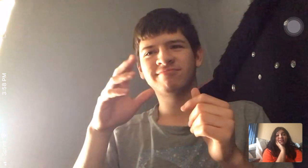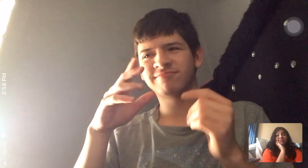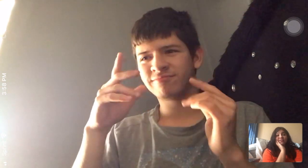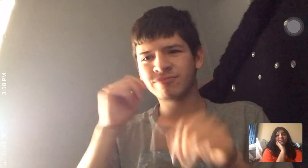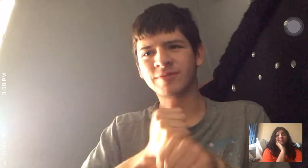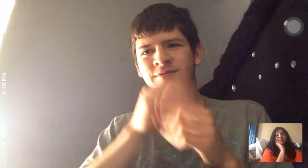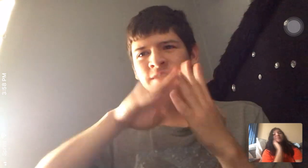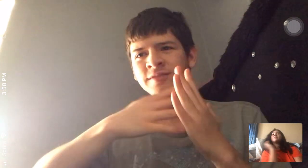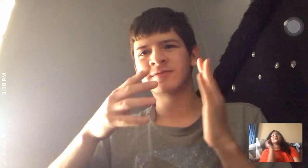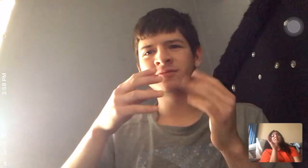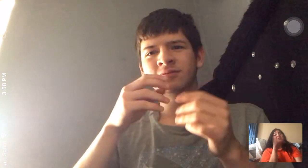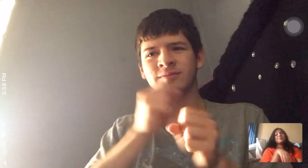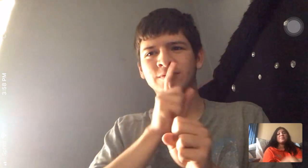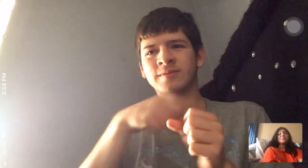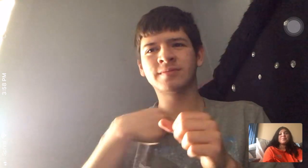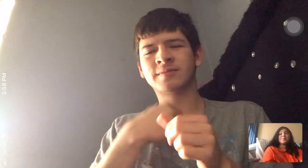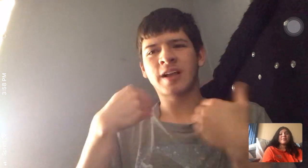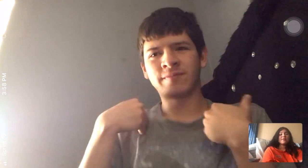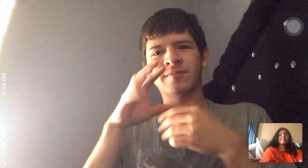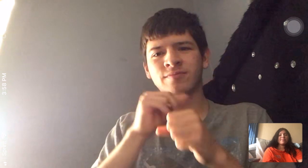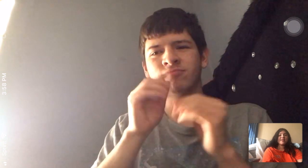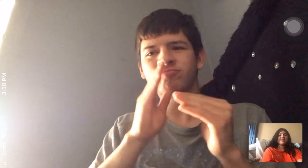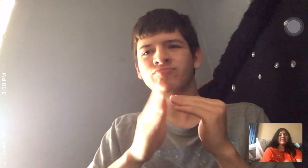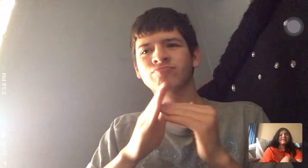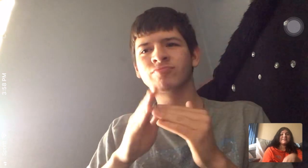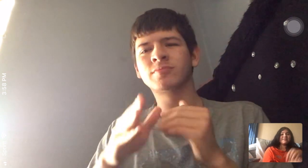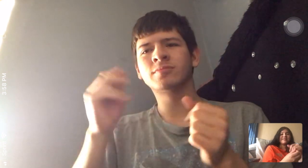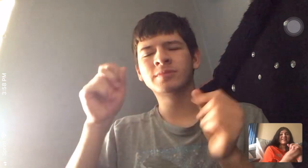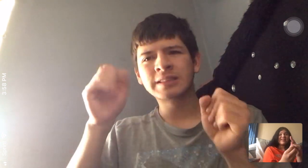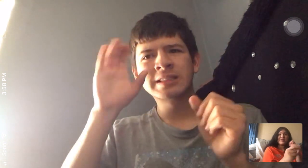They continue teaching, setting up schedules and making sure we are completing our assignments.